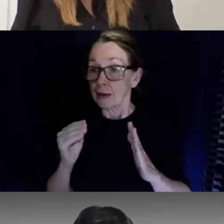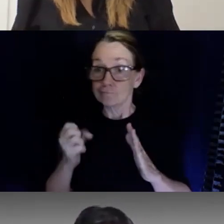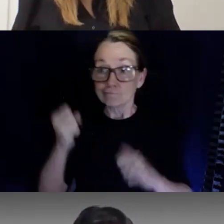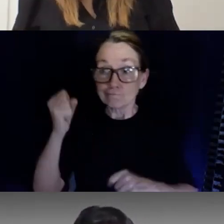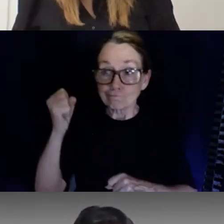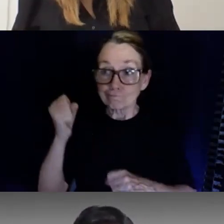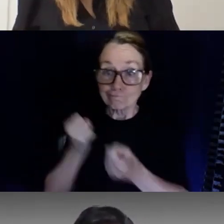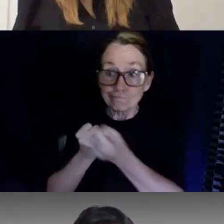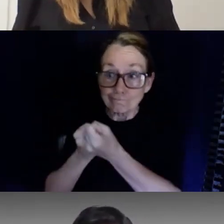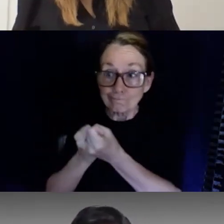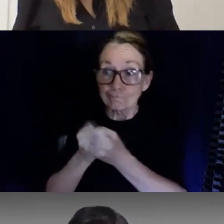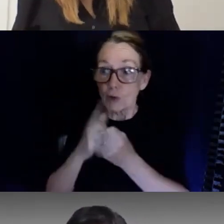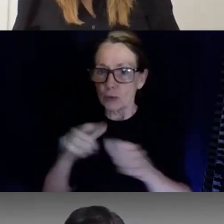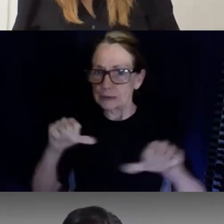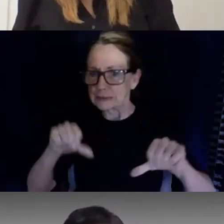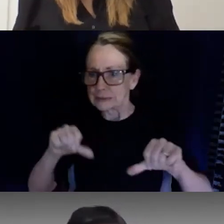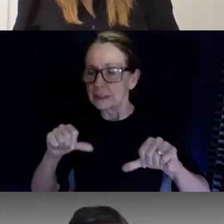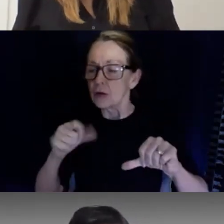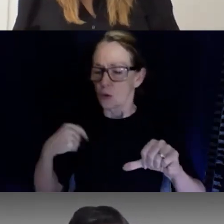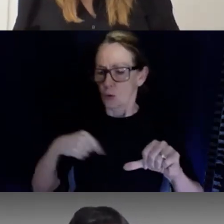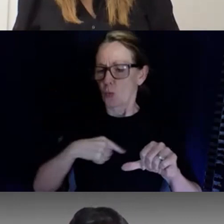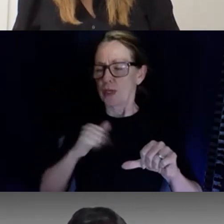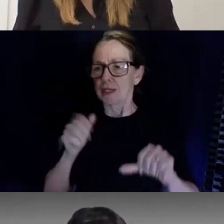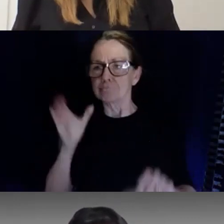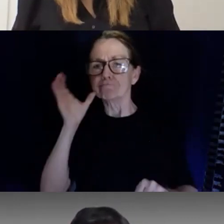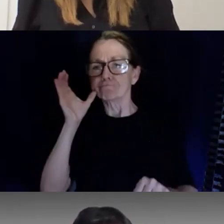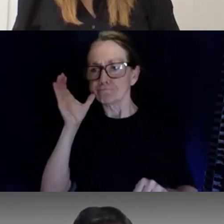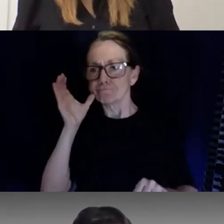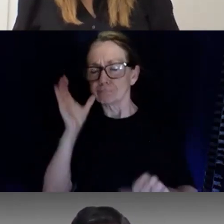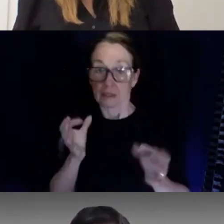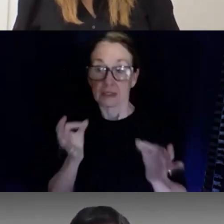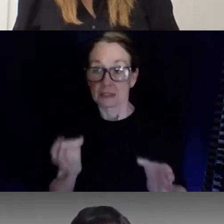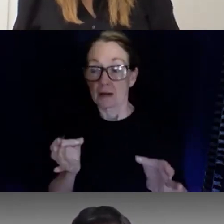I GUESS WE COULD EXPAND IT TO THIS COMMITTEE IF YOU'RE INTERESTED IN SEEING THE SURVEY FOR REVIEW PURPOSES.